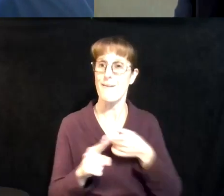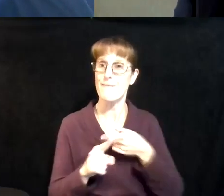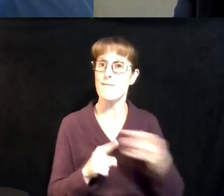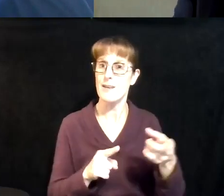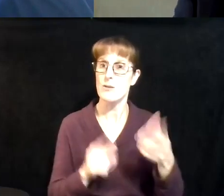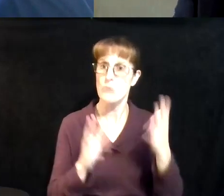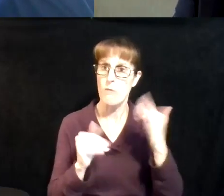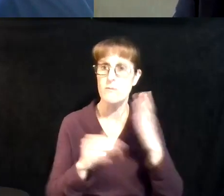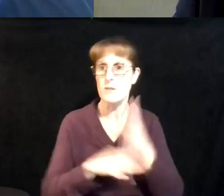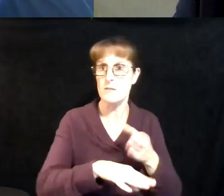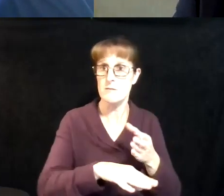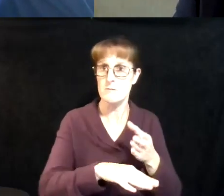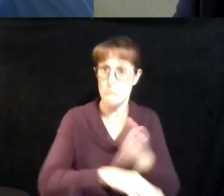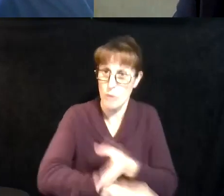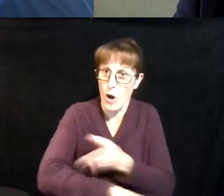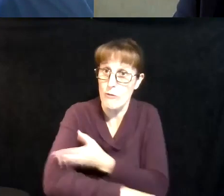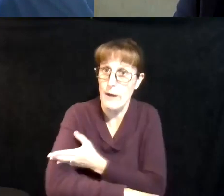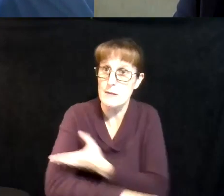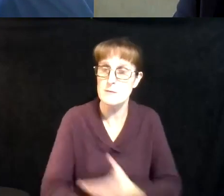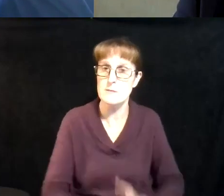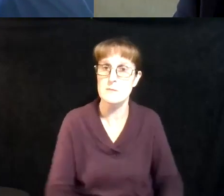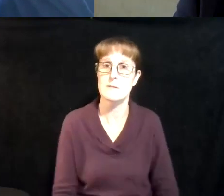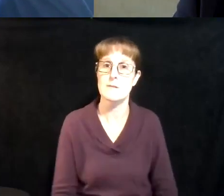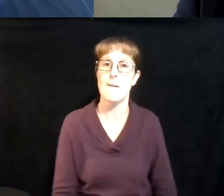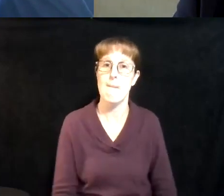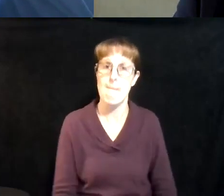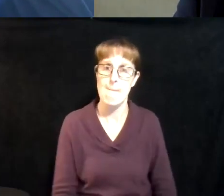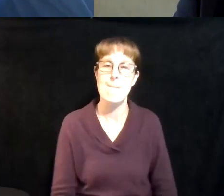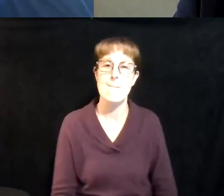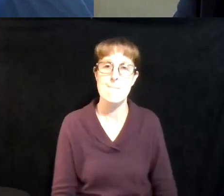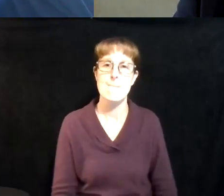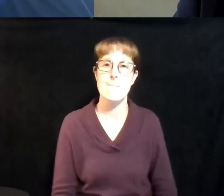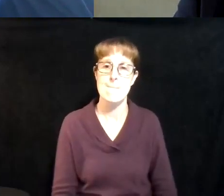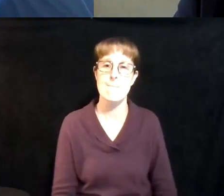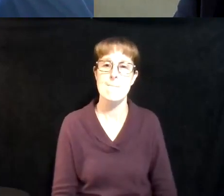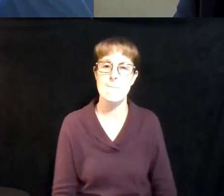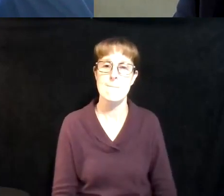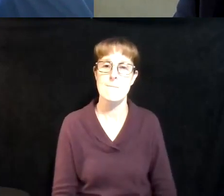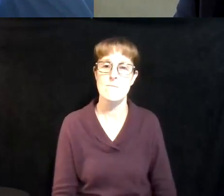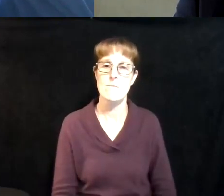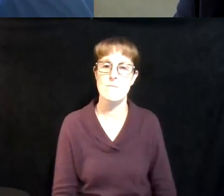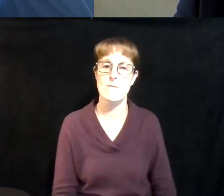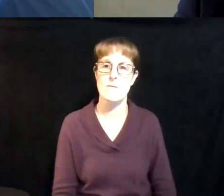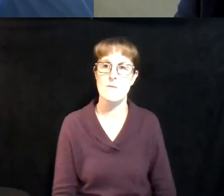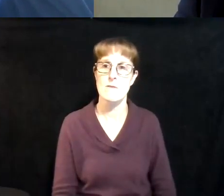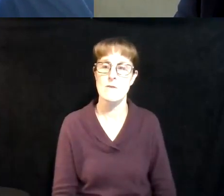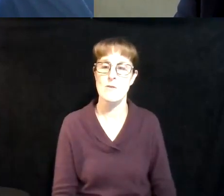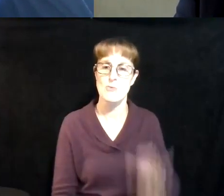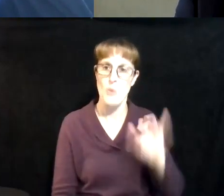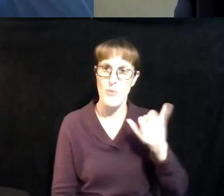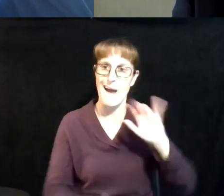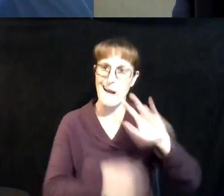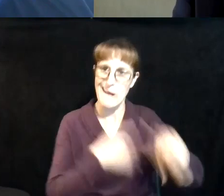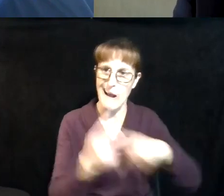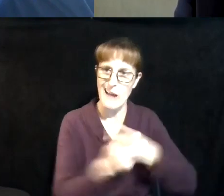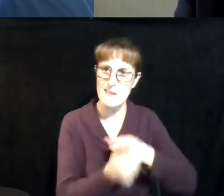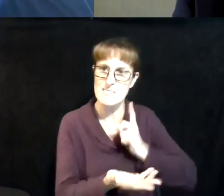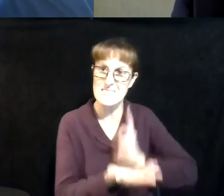and that we're not allowing those kinds of conversations to even happen.